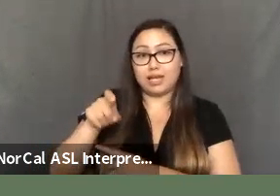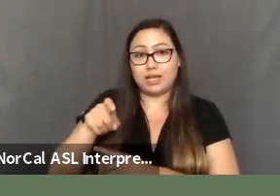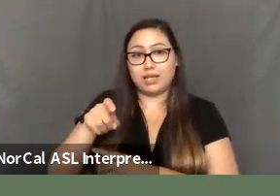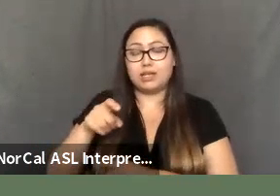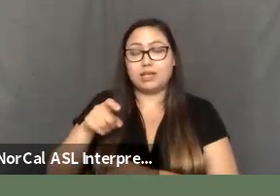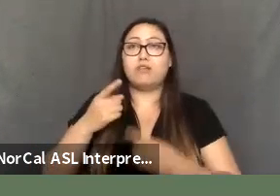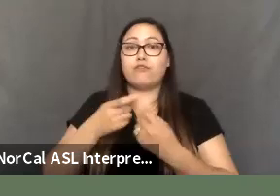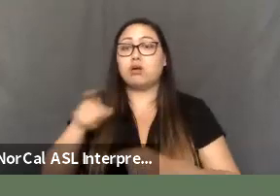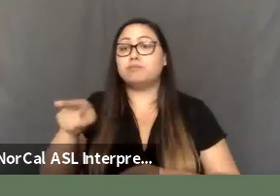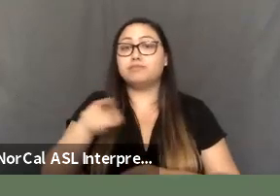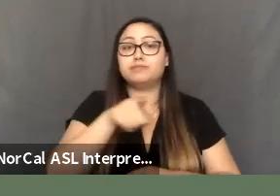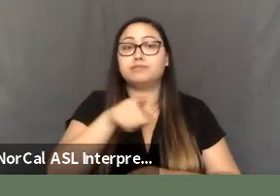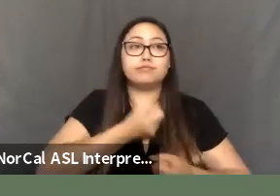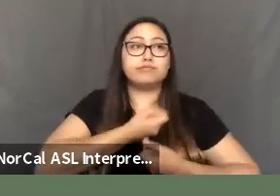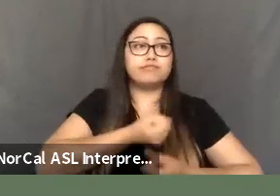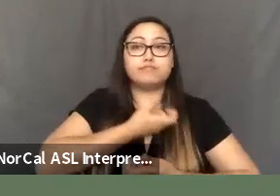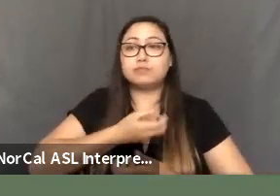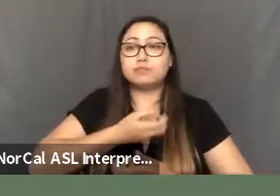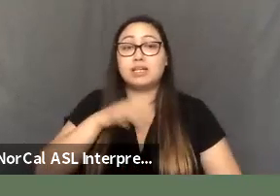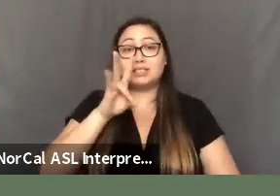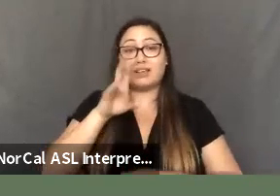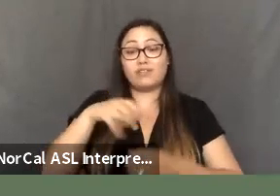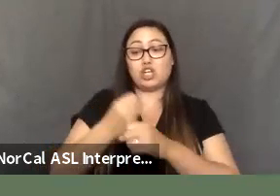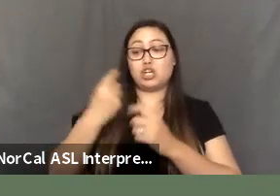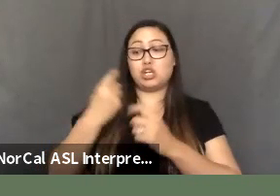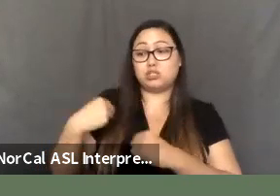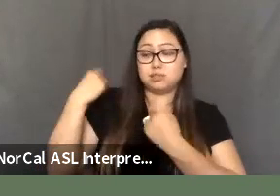we have been doing this work for several years now. What we decided to do, because so